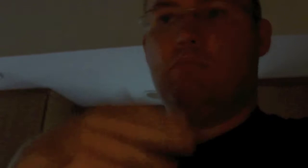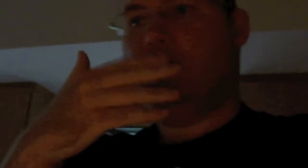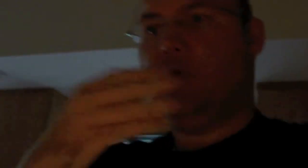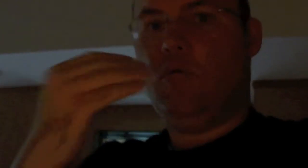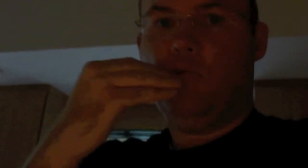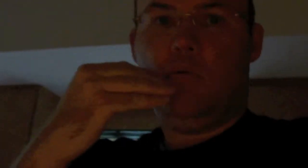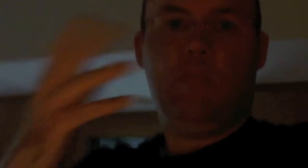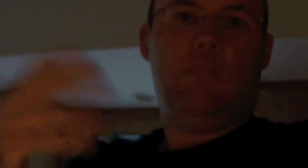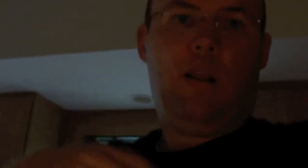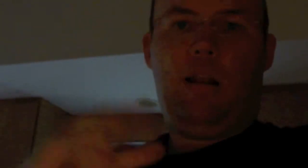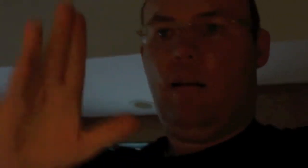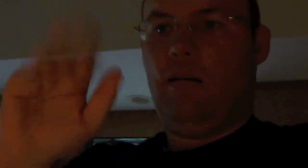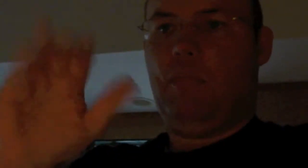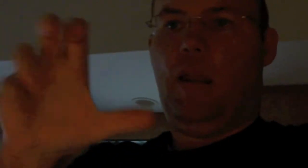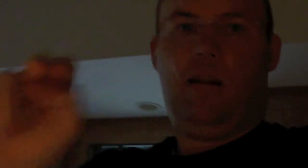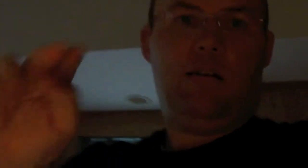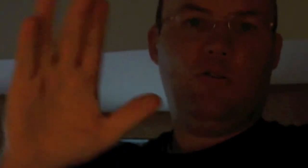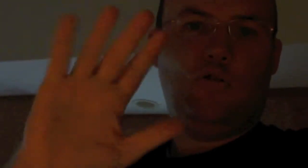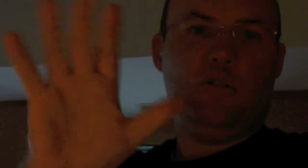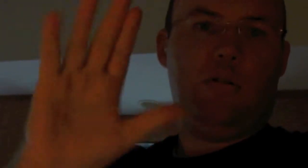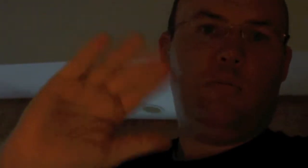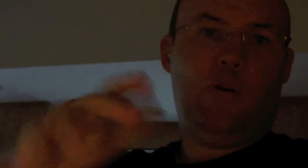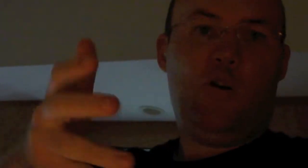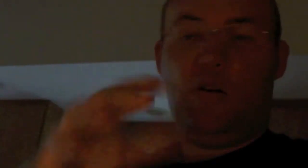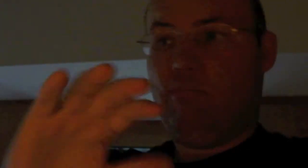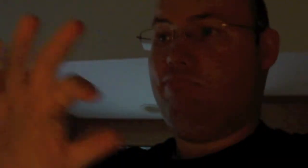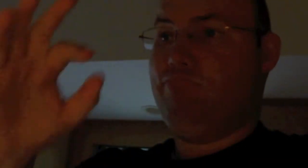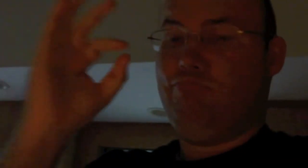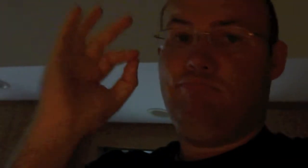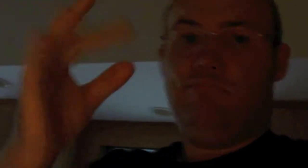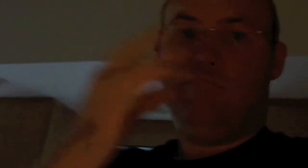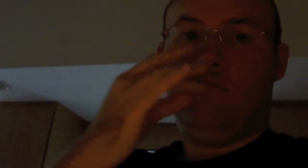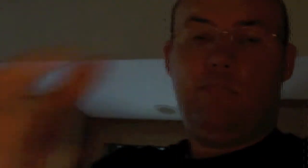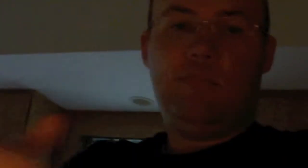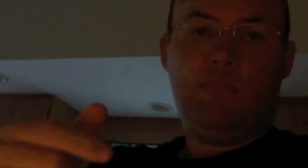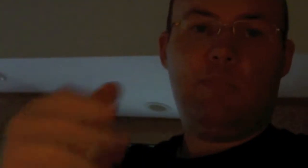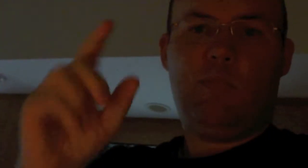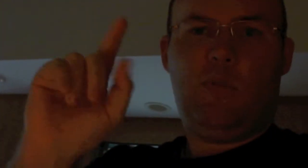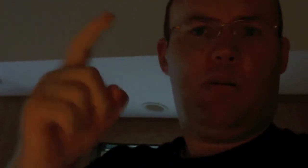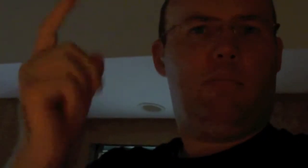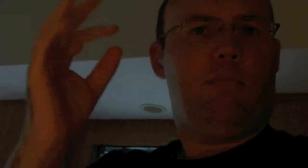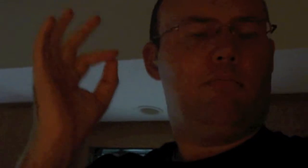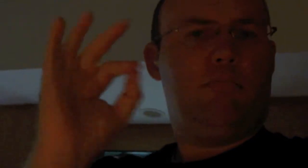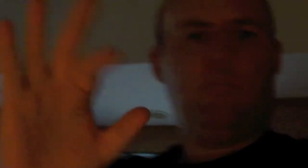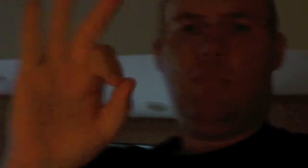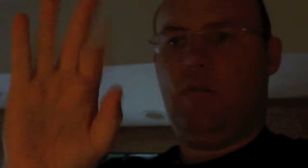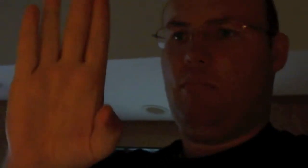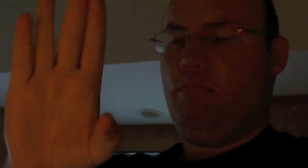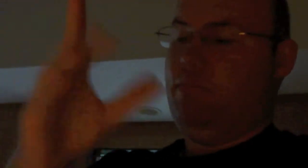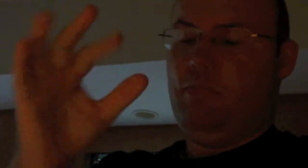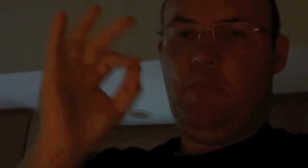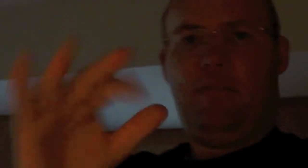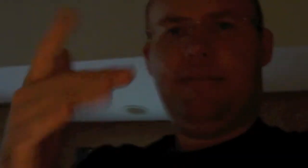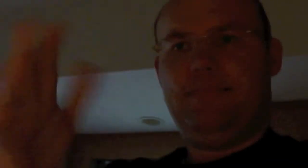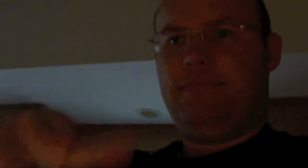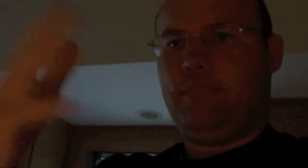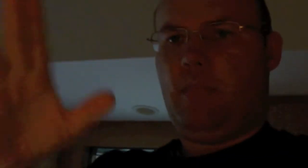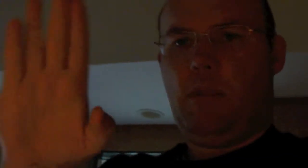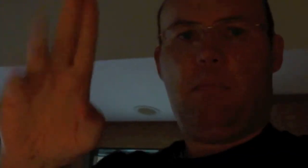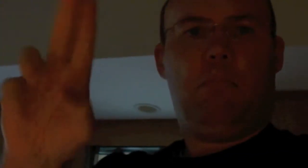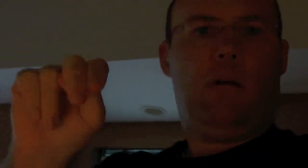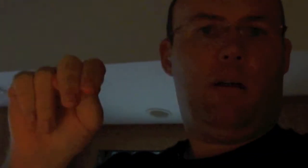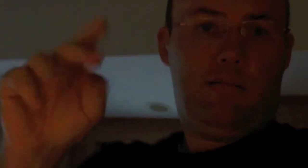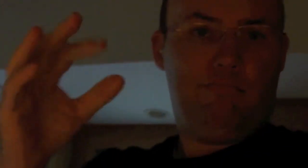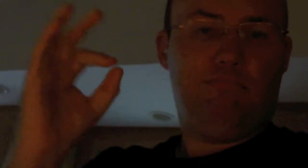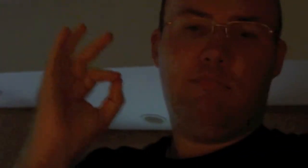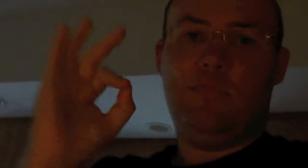They did have good food where I had bacon cheeseburger with awesome sourdough buns.